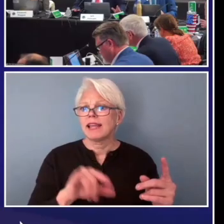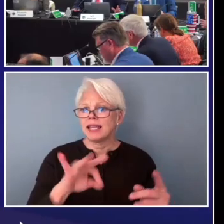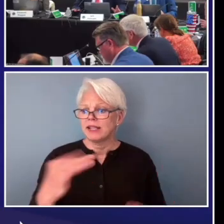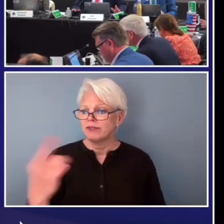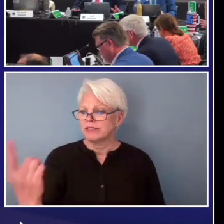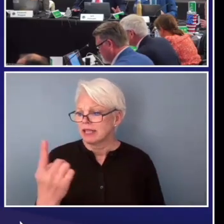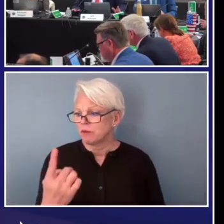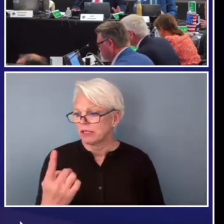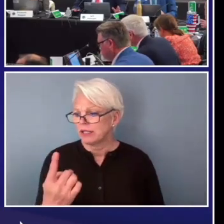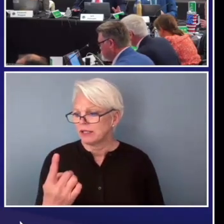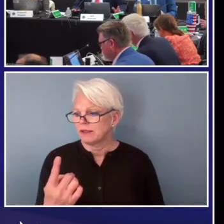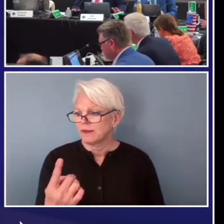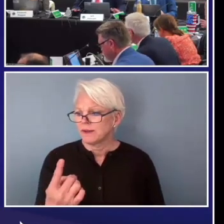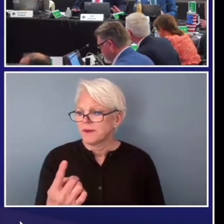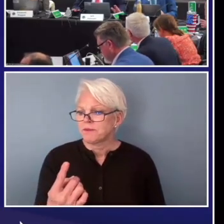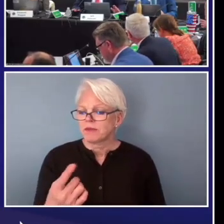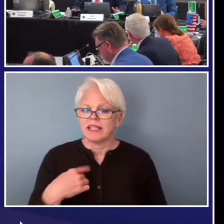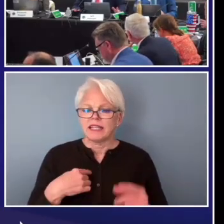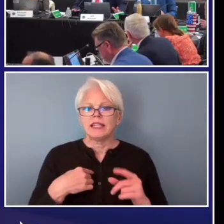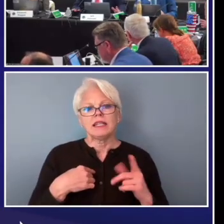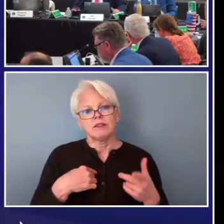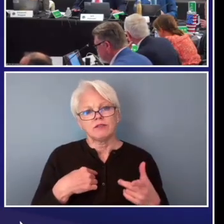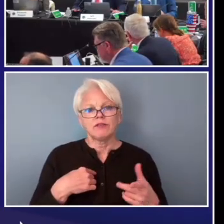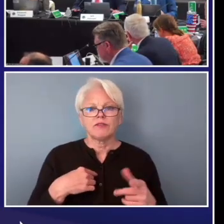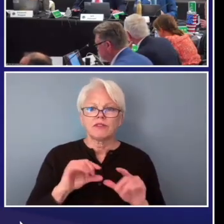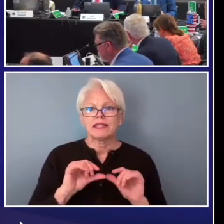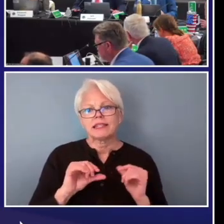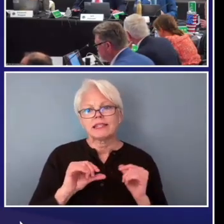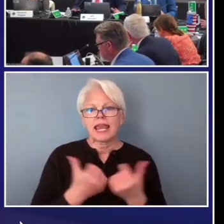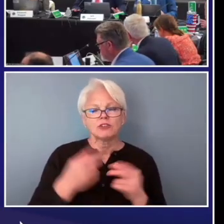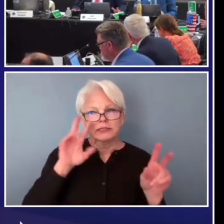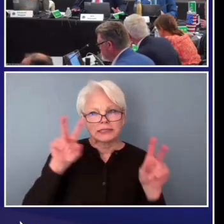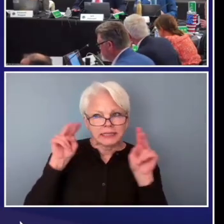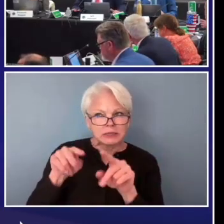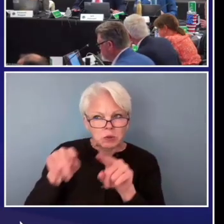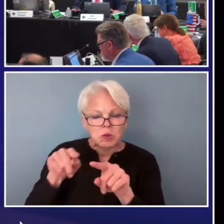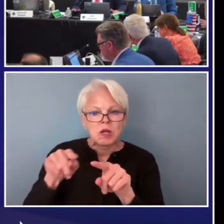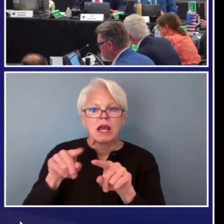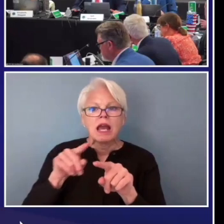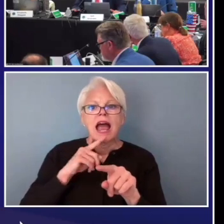in the crosshairs of an agency, And they're pursuing an action that we would not allow a change there because it's